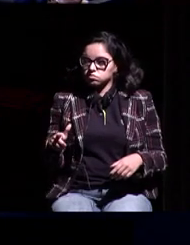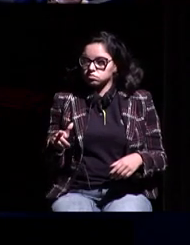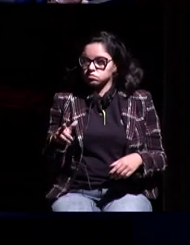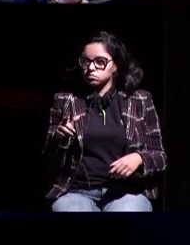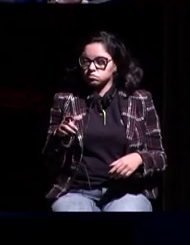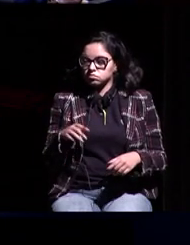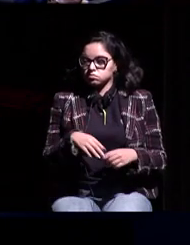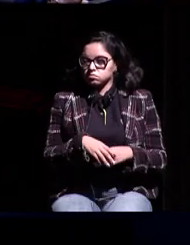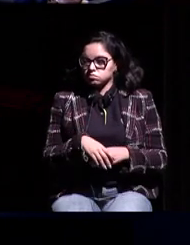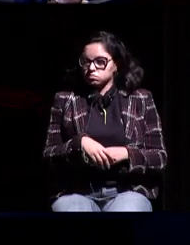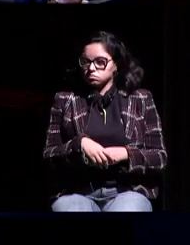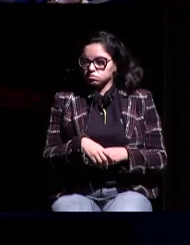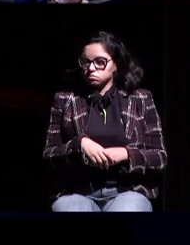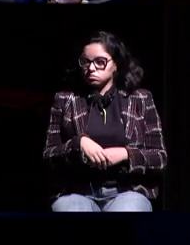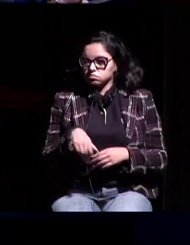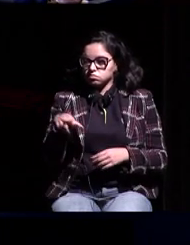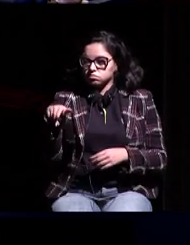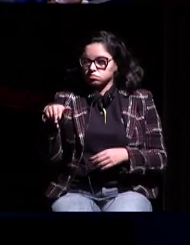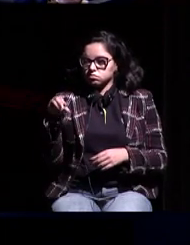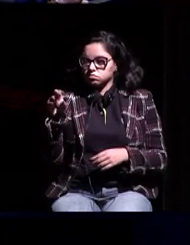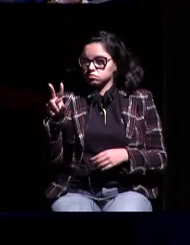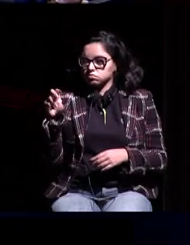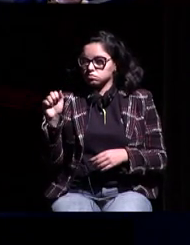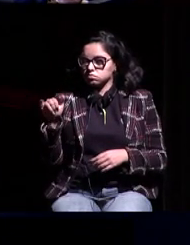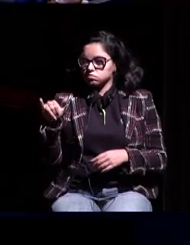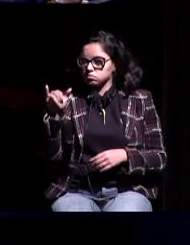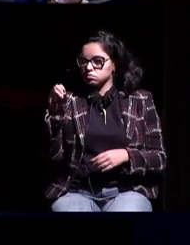that has declared 31 different genders.